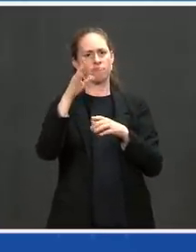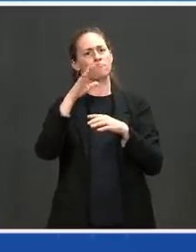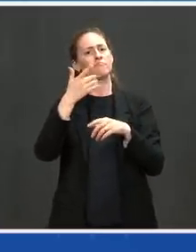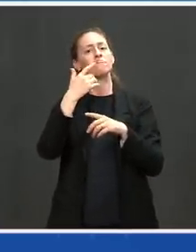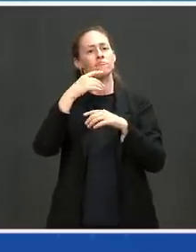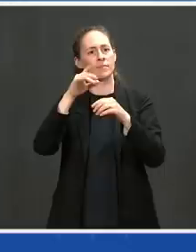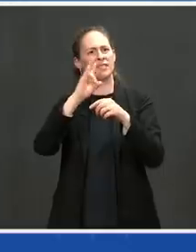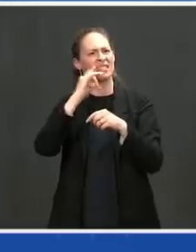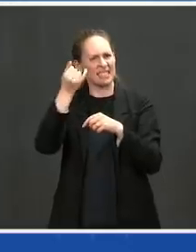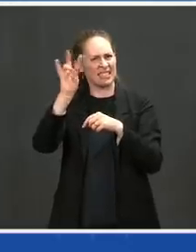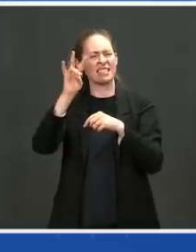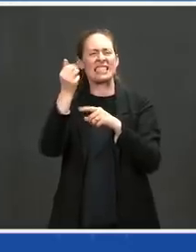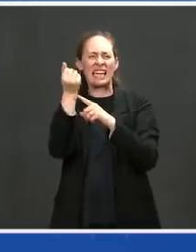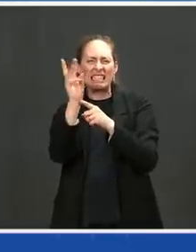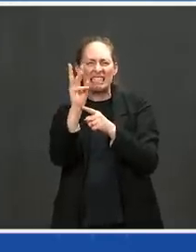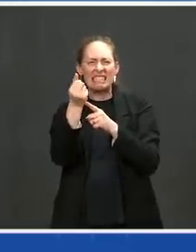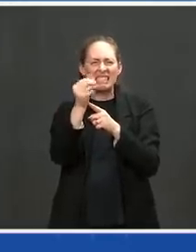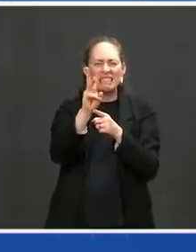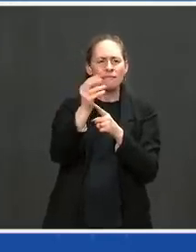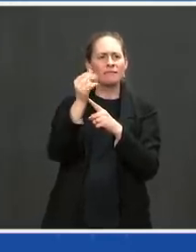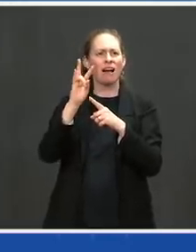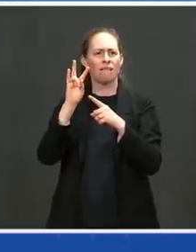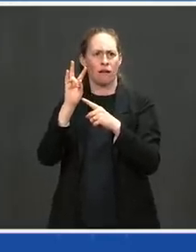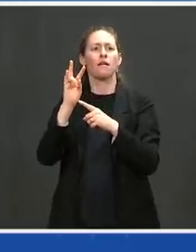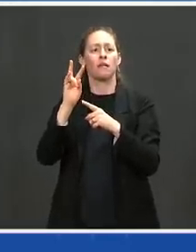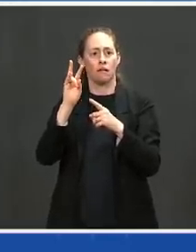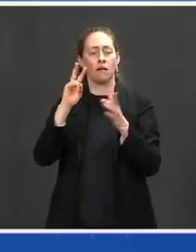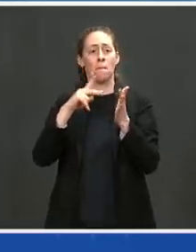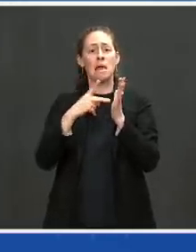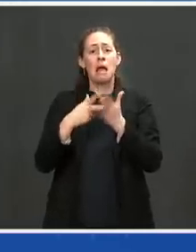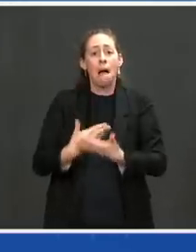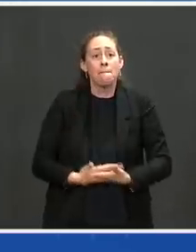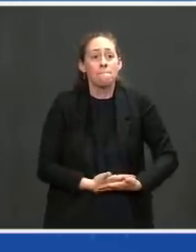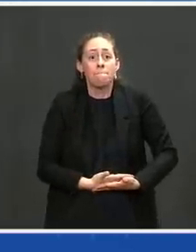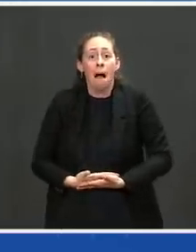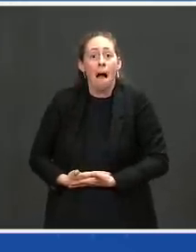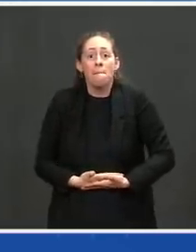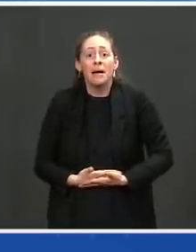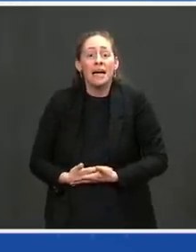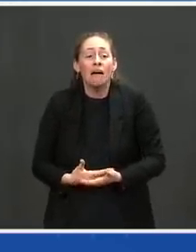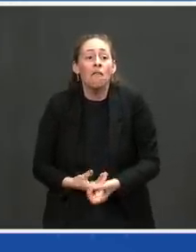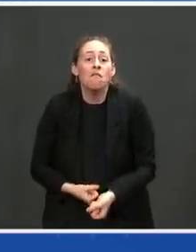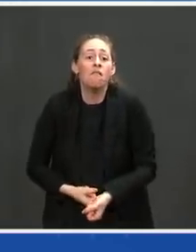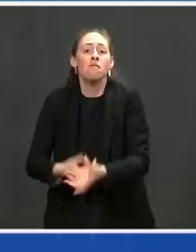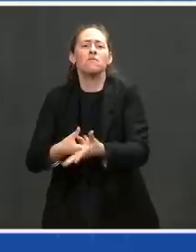from mothers' arms or little three-year-olds standing on the border. Less than -- I think it's one and a half percent